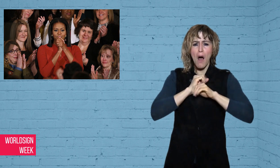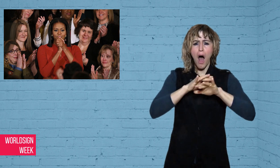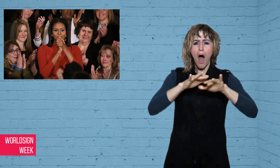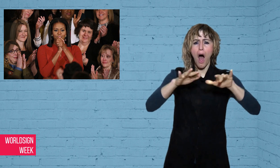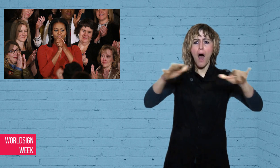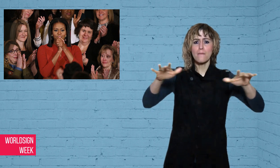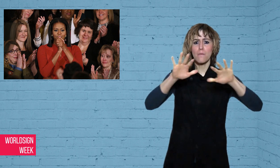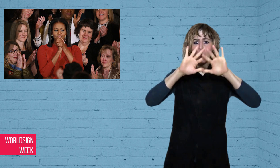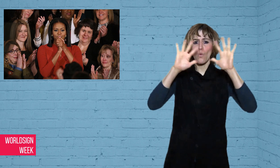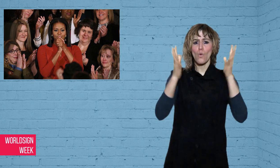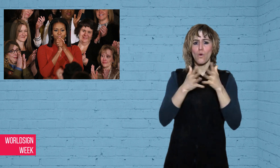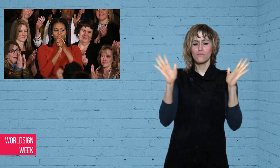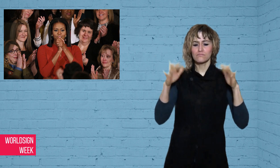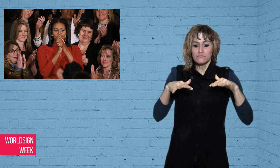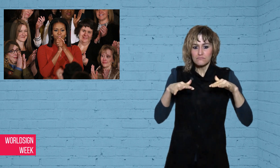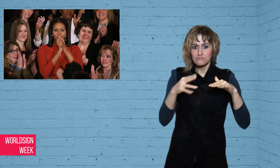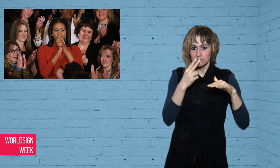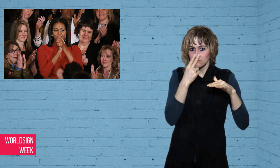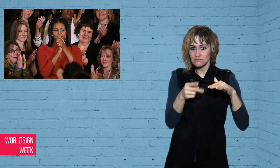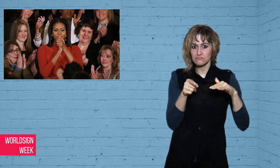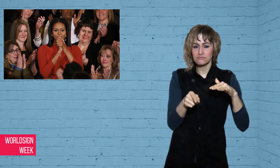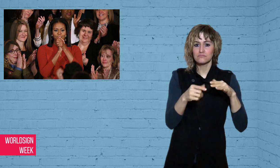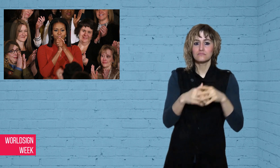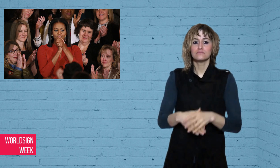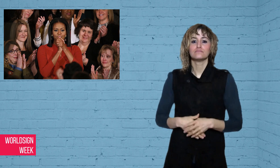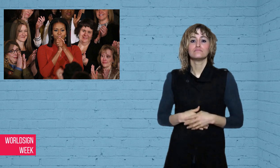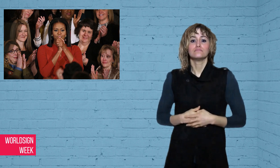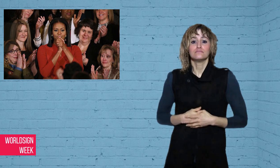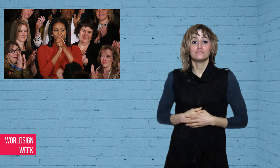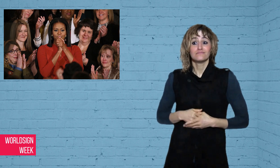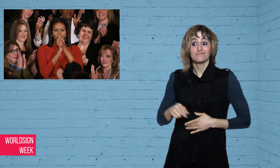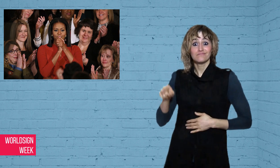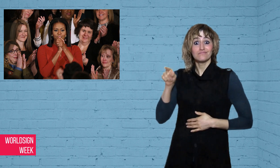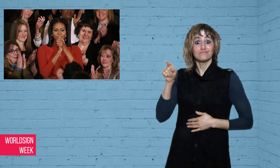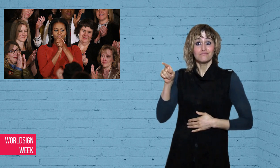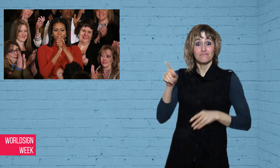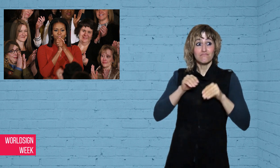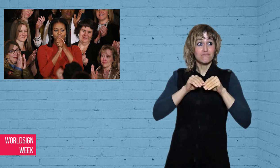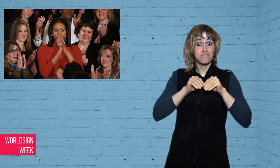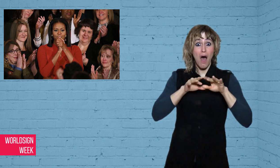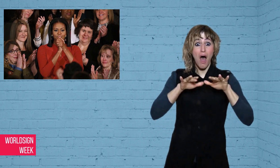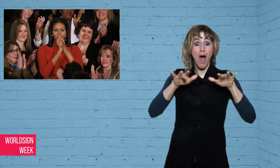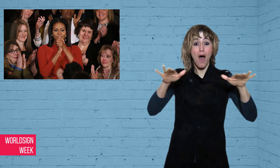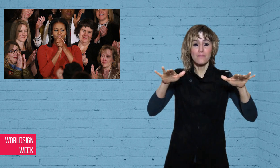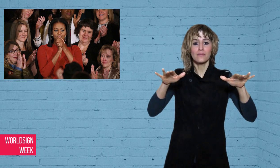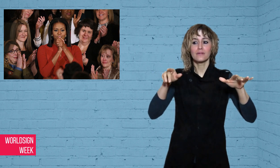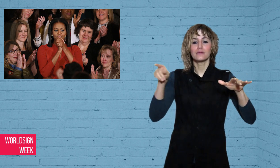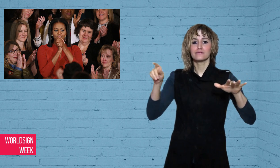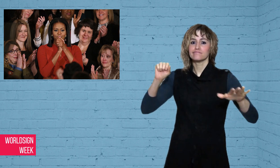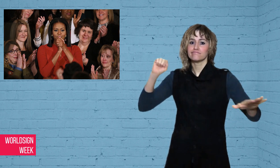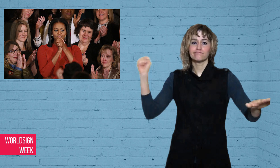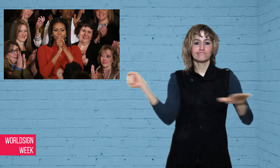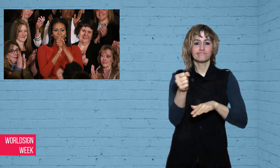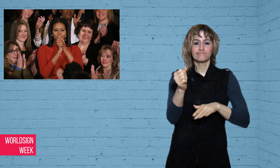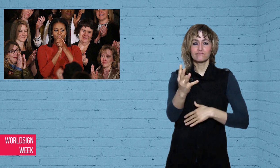30 years earlier than planned.